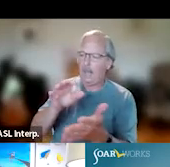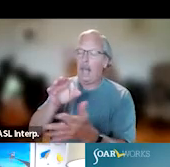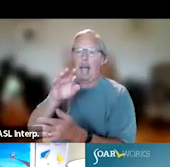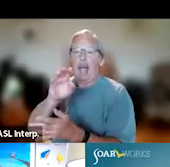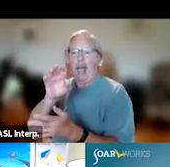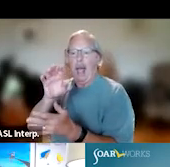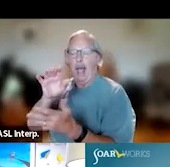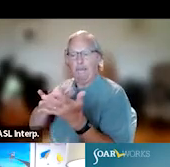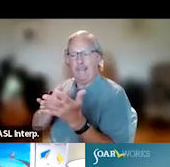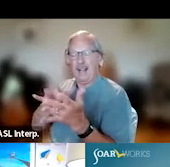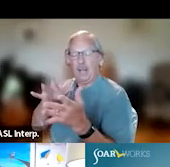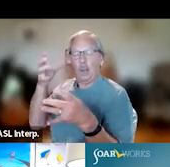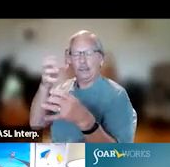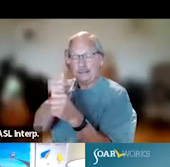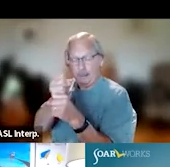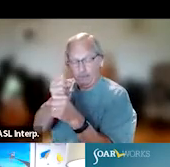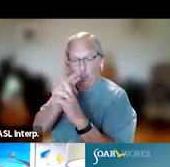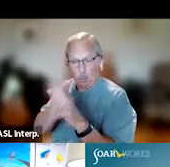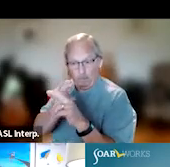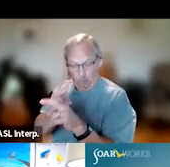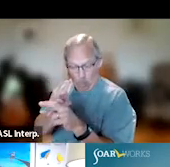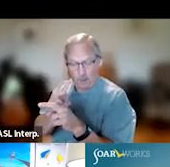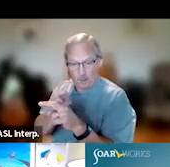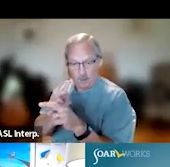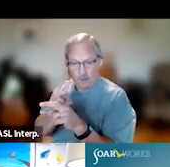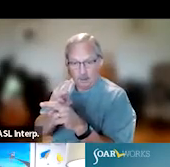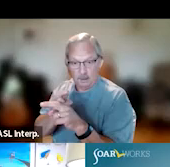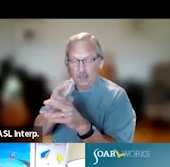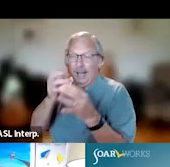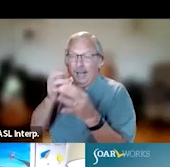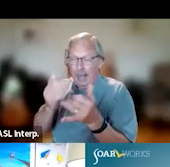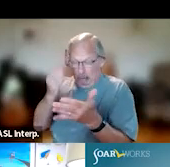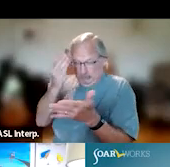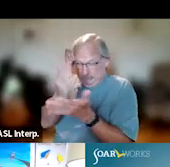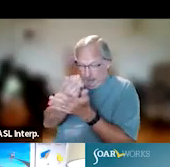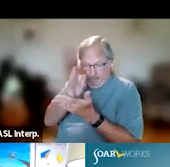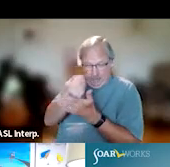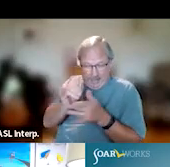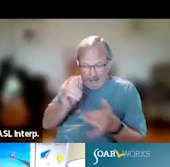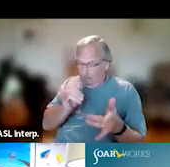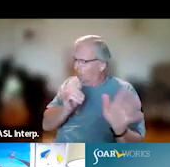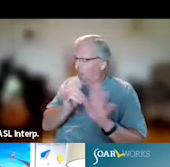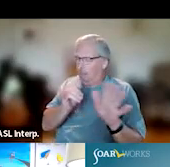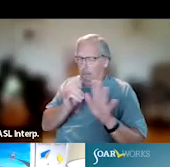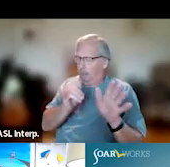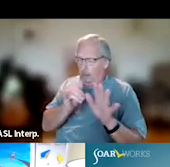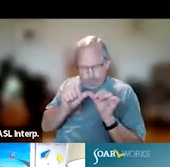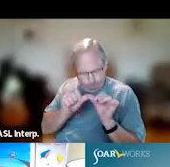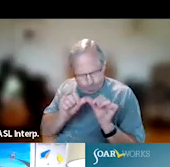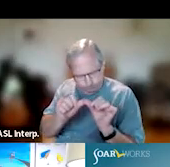So now is not the time to slim down the model, to slim down what you're doing. Now is the time